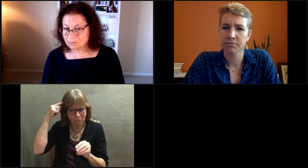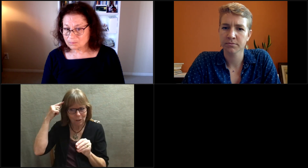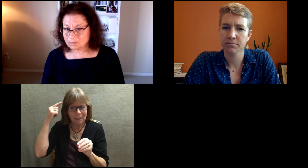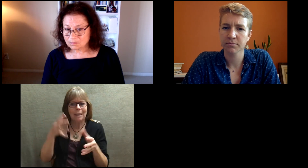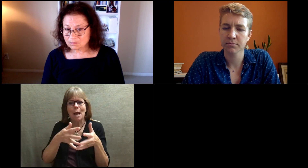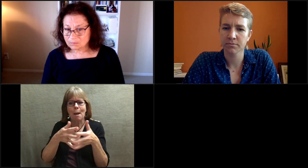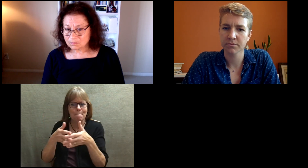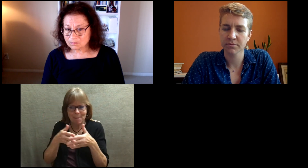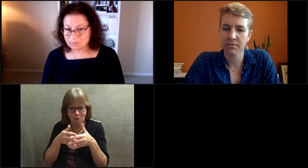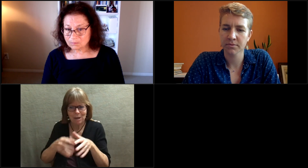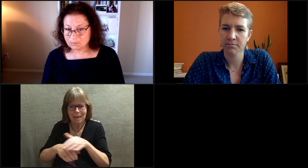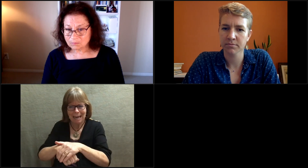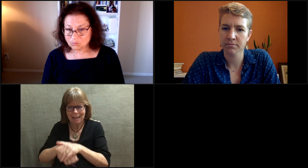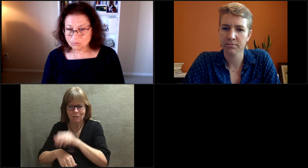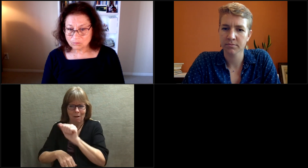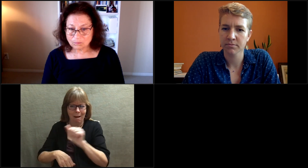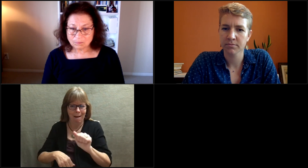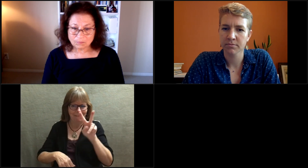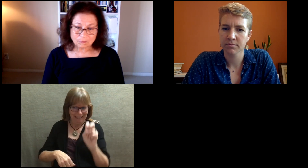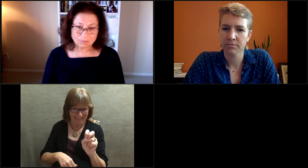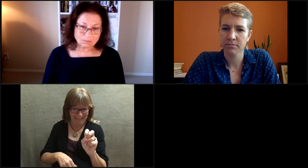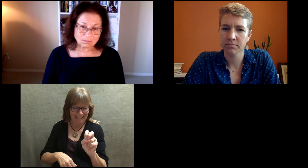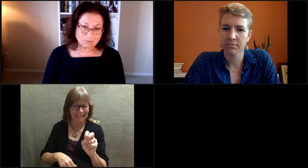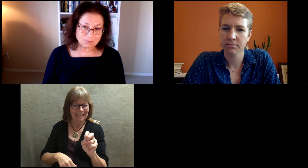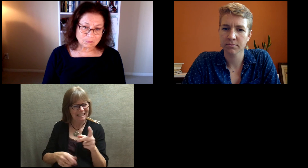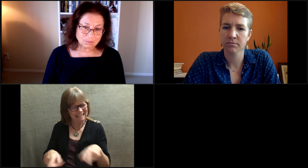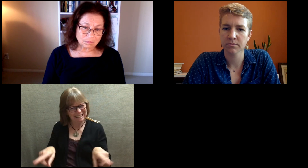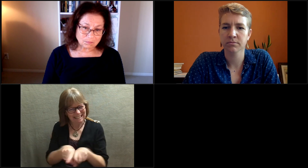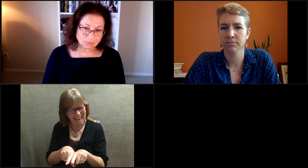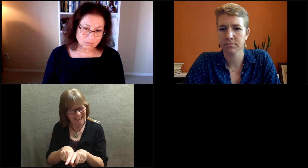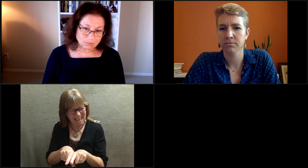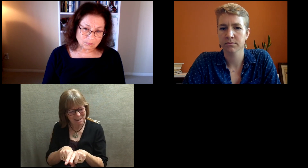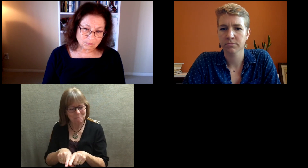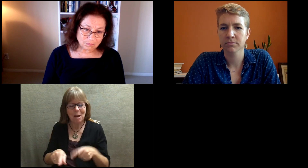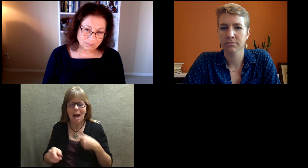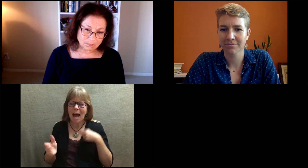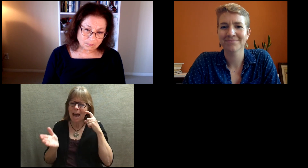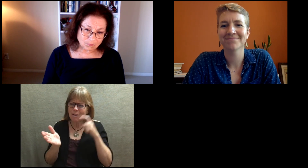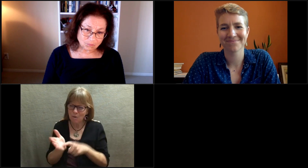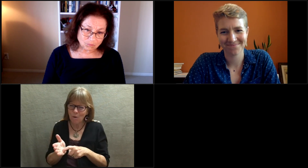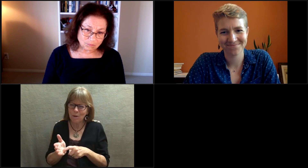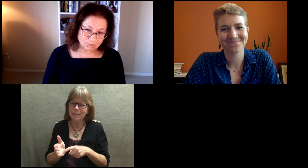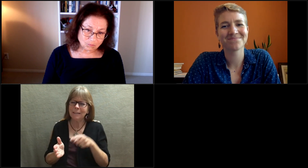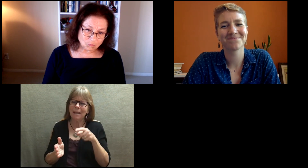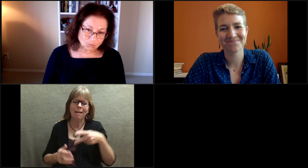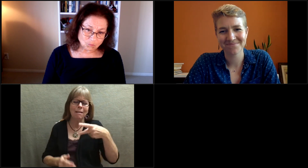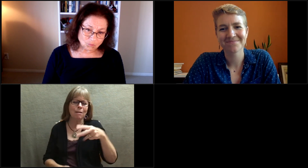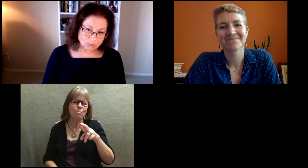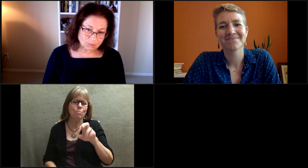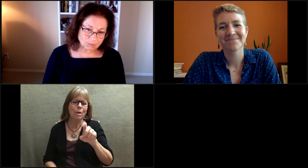More uses of the copula would be predicative noun phrase, Sure,